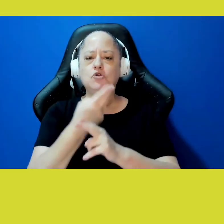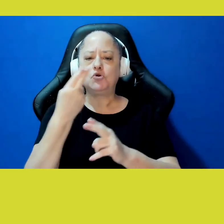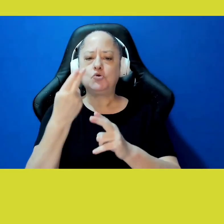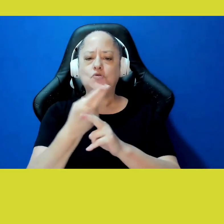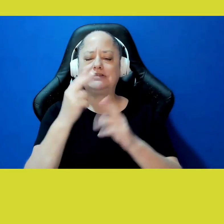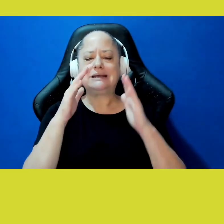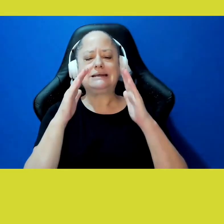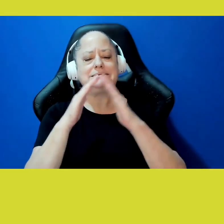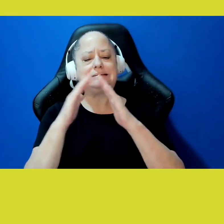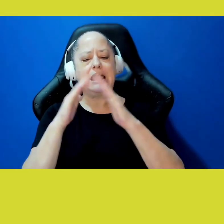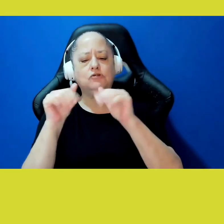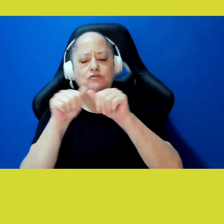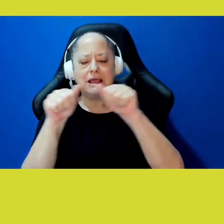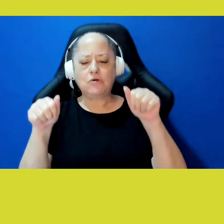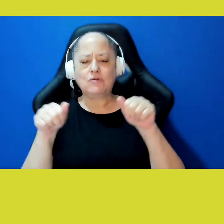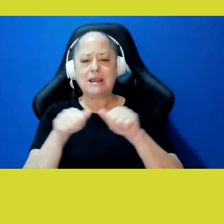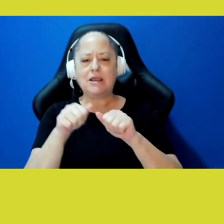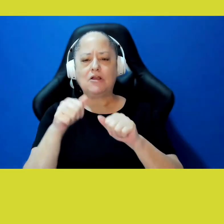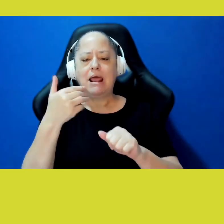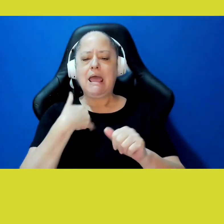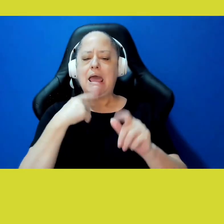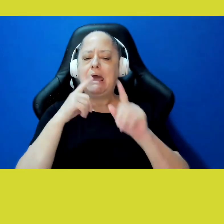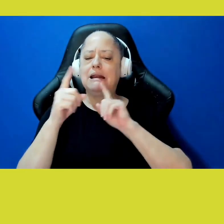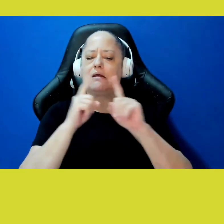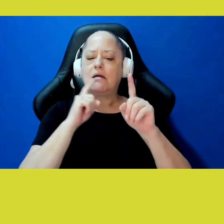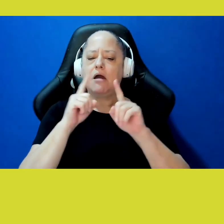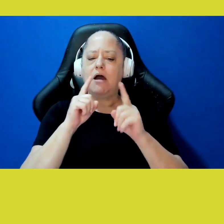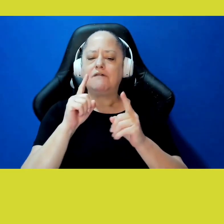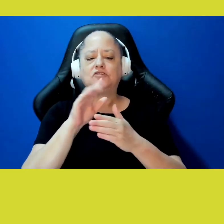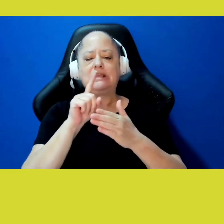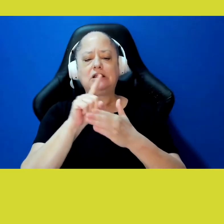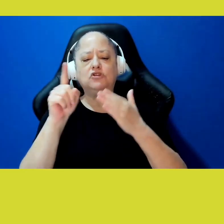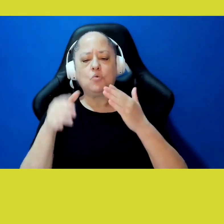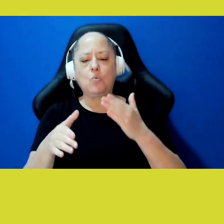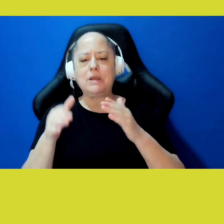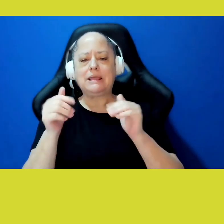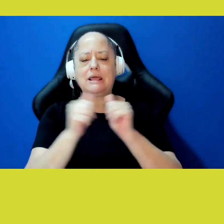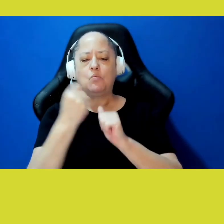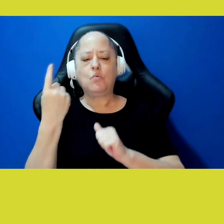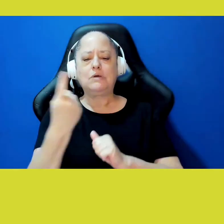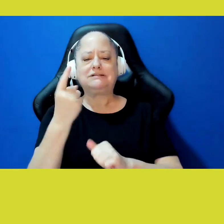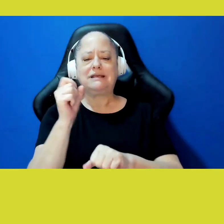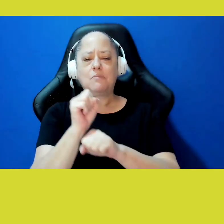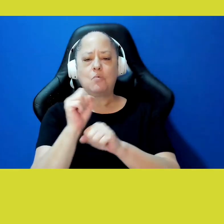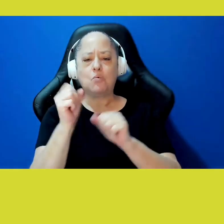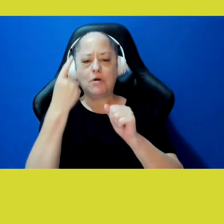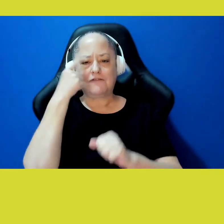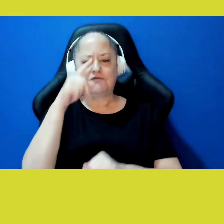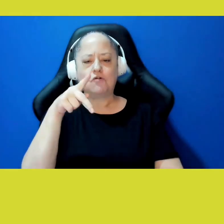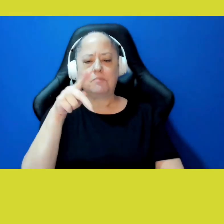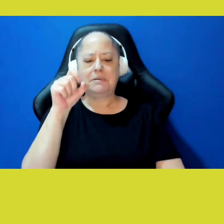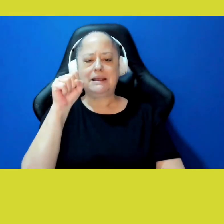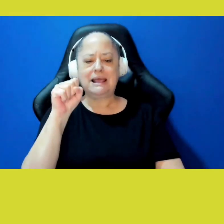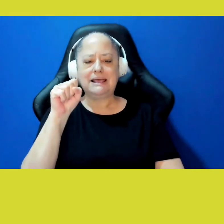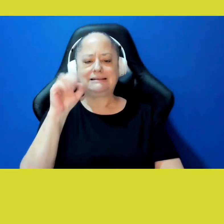areas. I had a conversation over the weekend with somebody who works for PSC&G at the high